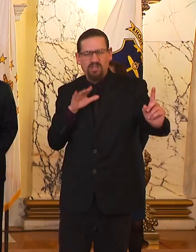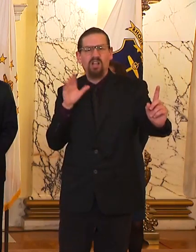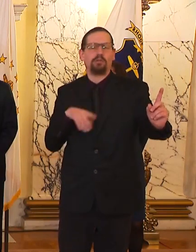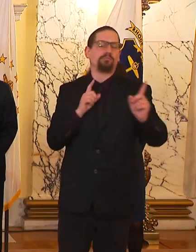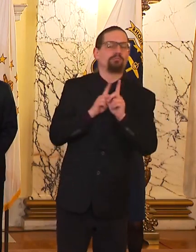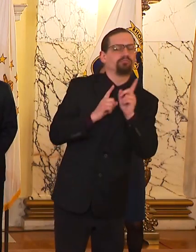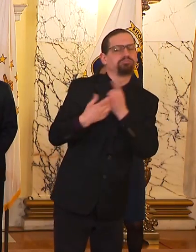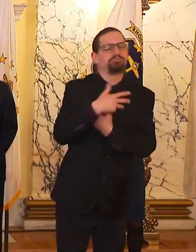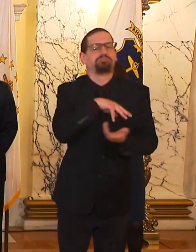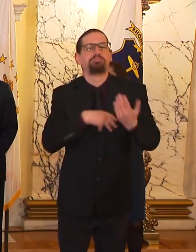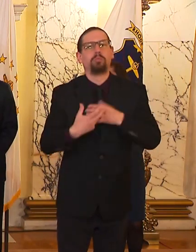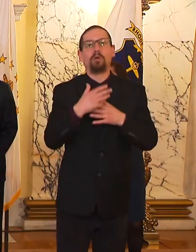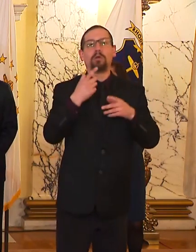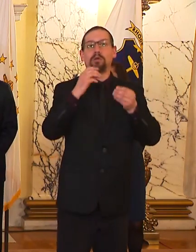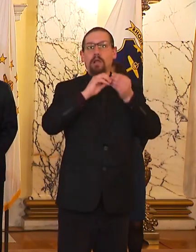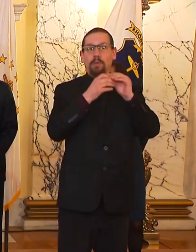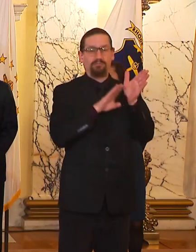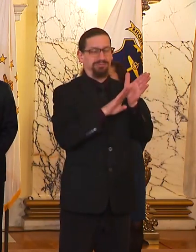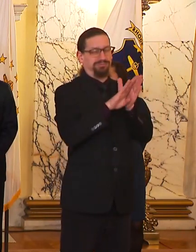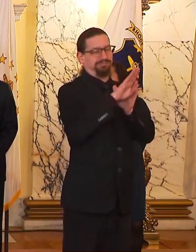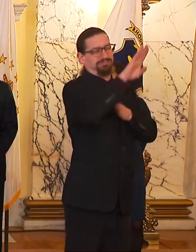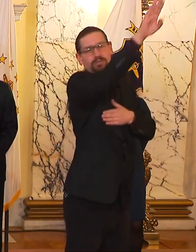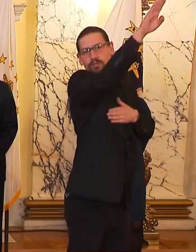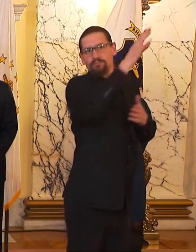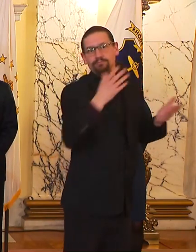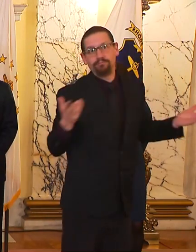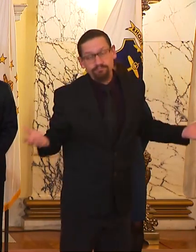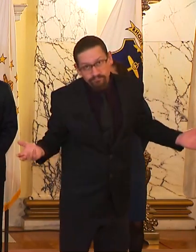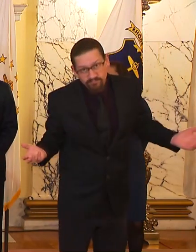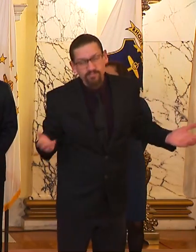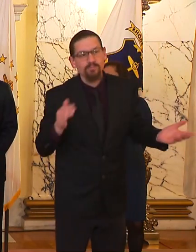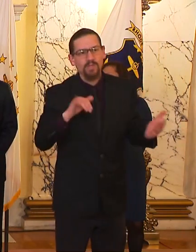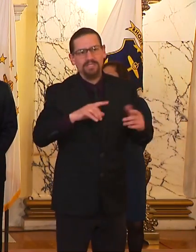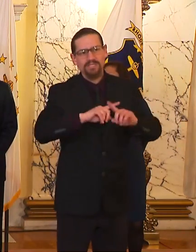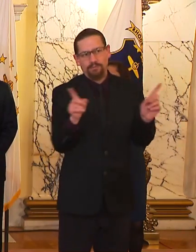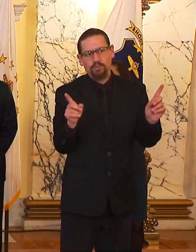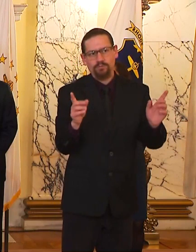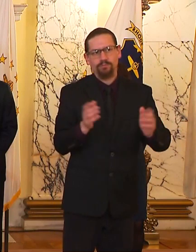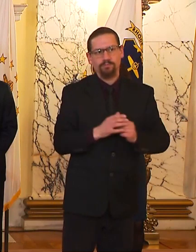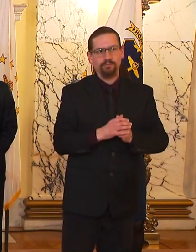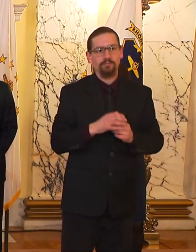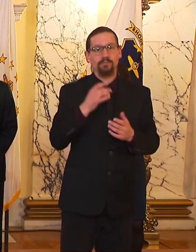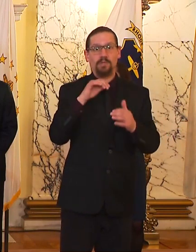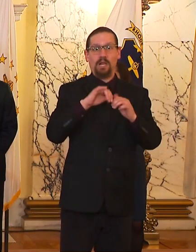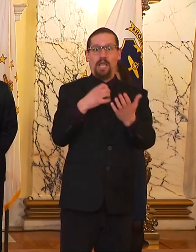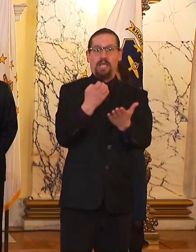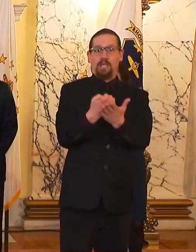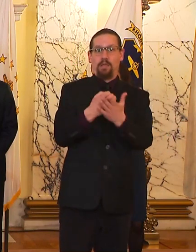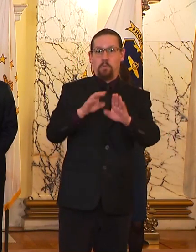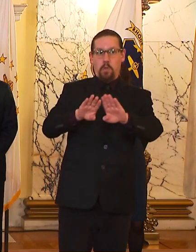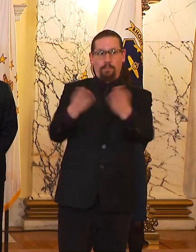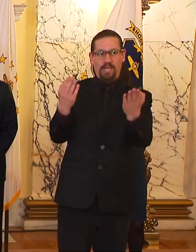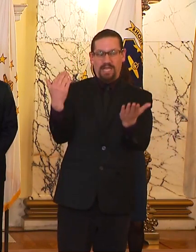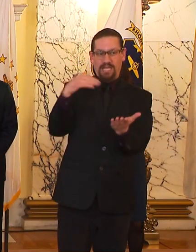WILL GO INTO THAT DECISION: ["I would want to see things like you know, hospitals having adequate capacity so right now we're spending an awful lot of